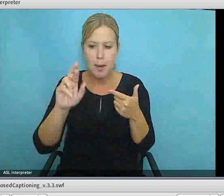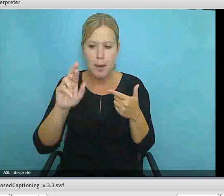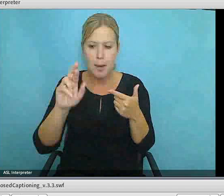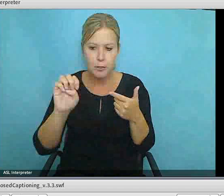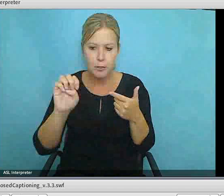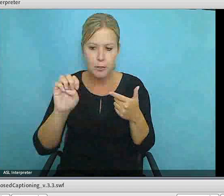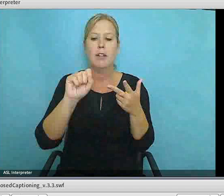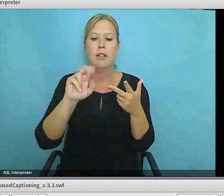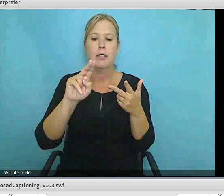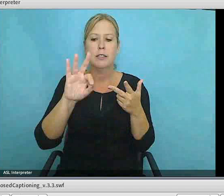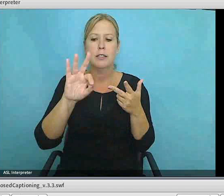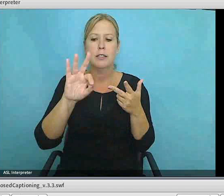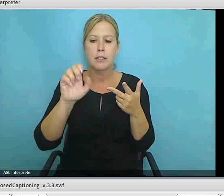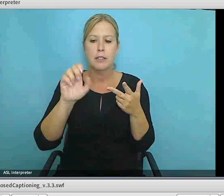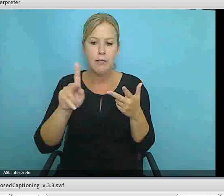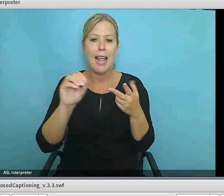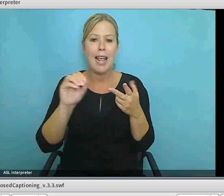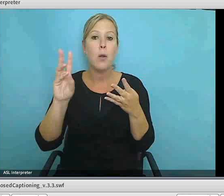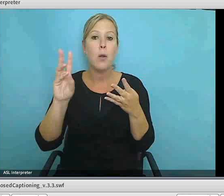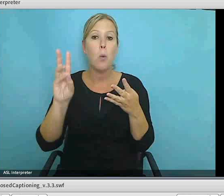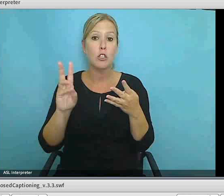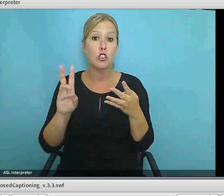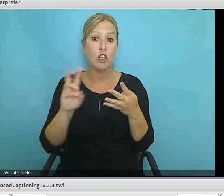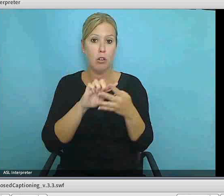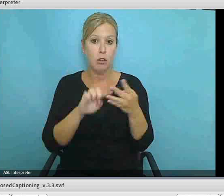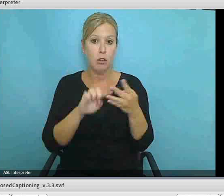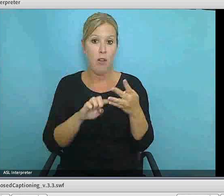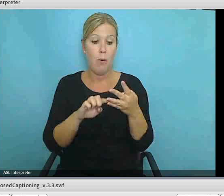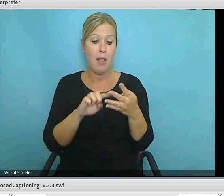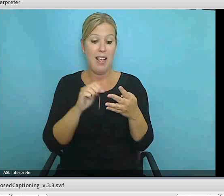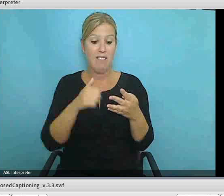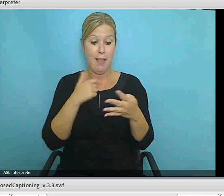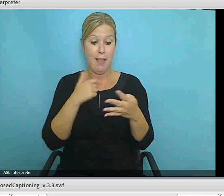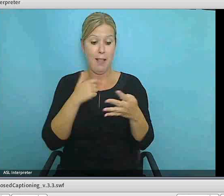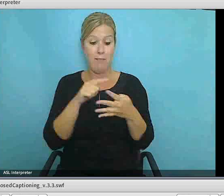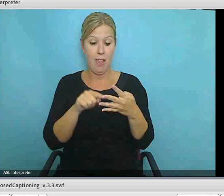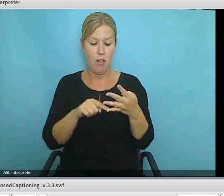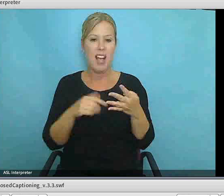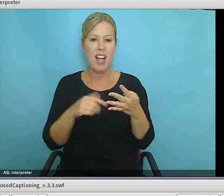If they are auto-assigned, that process I spoke about before, where they would get a